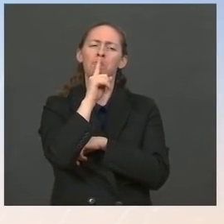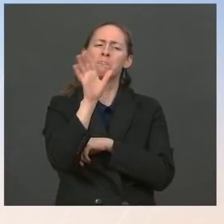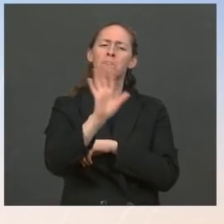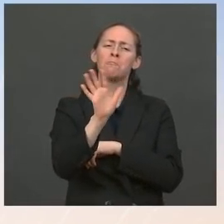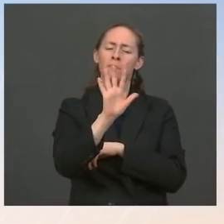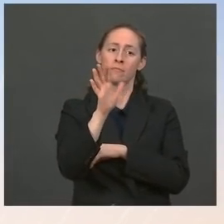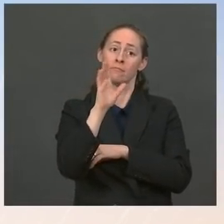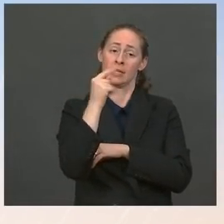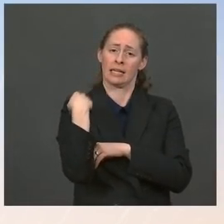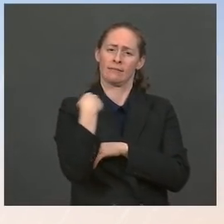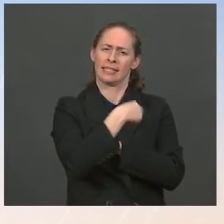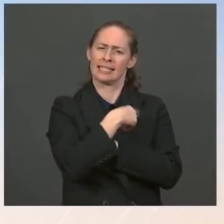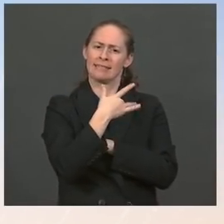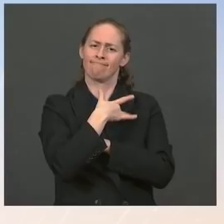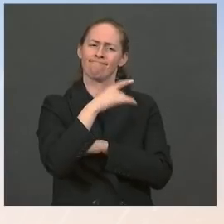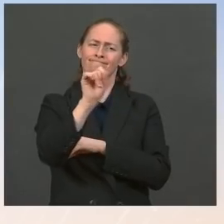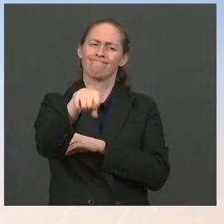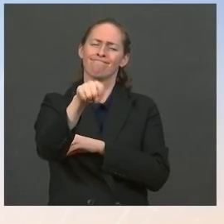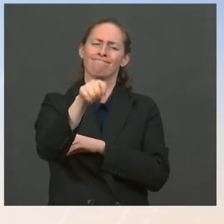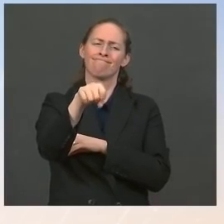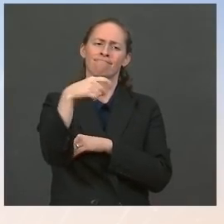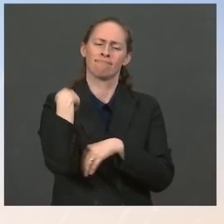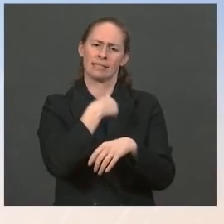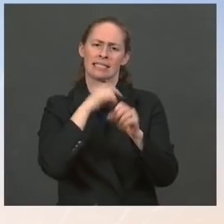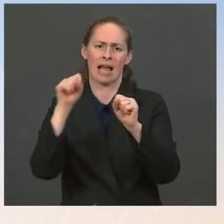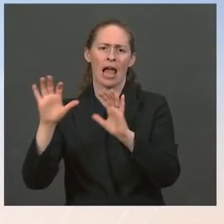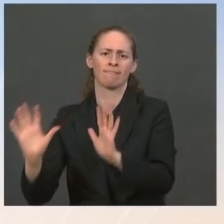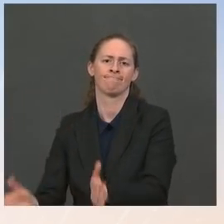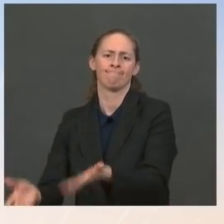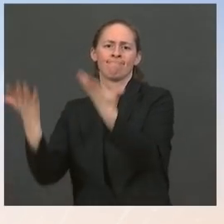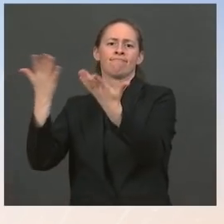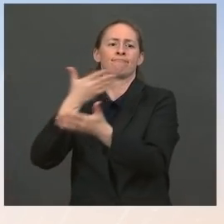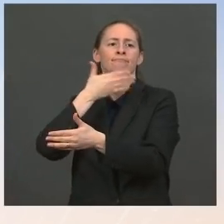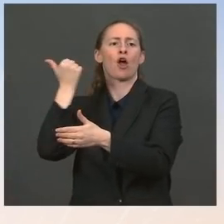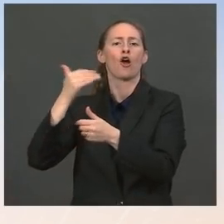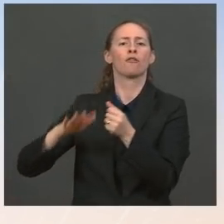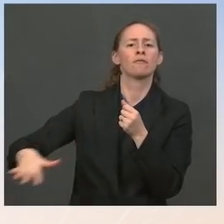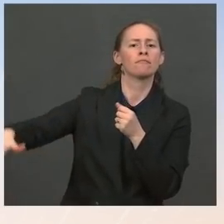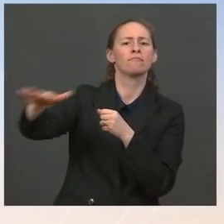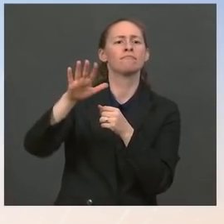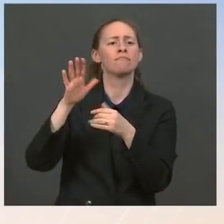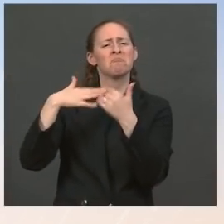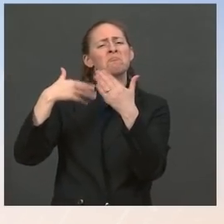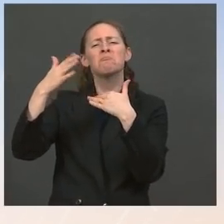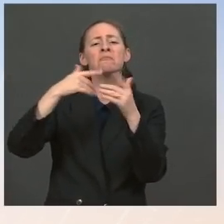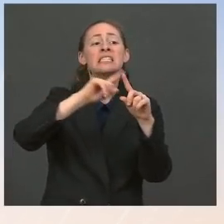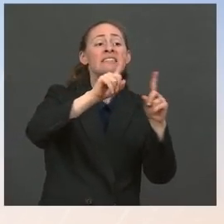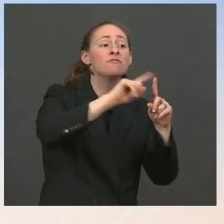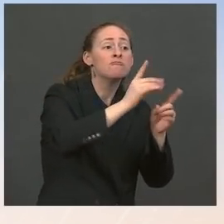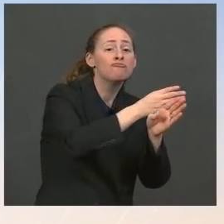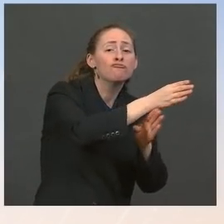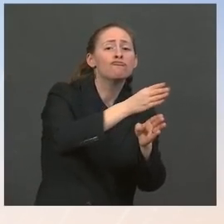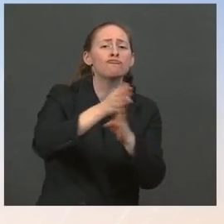to enhance the standing of workers in any industry. And -- but also for -- you know, for independent truck drivers,